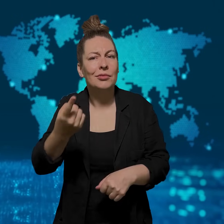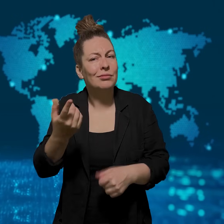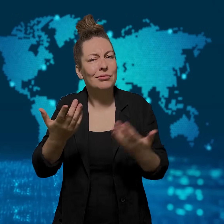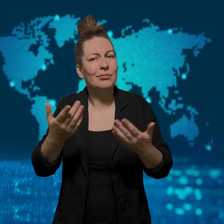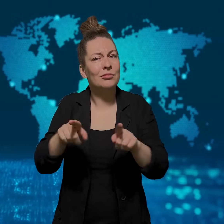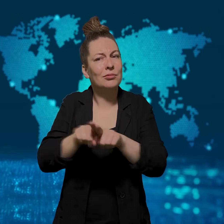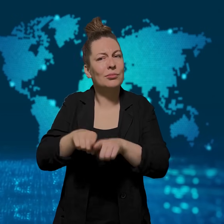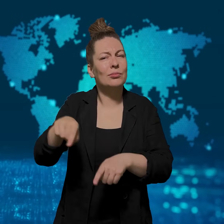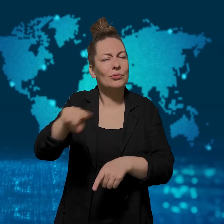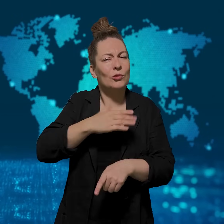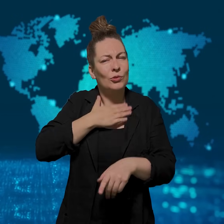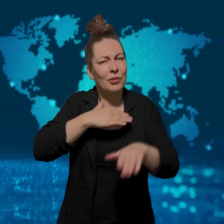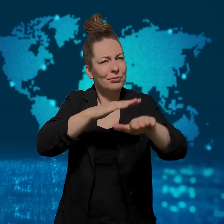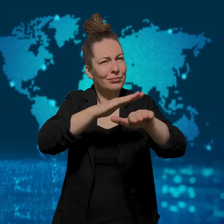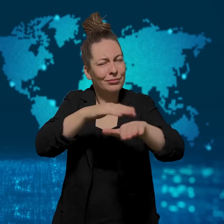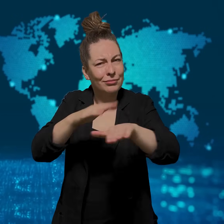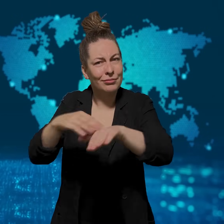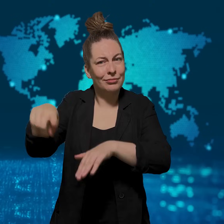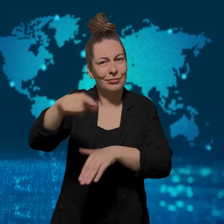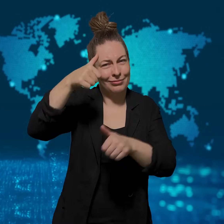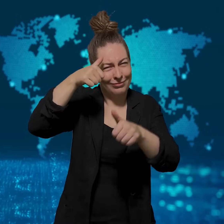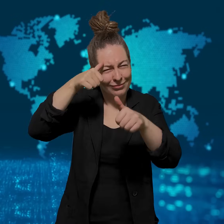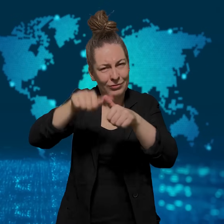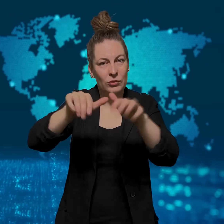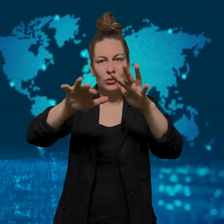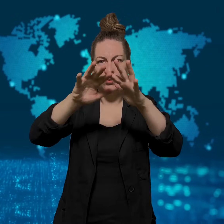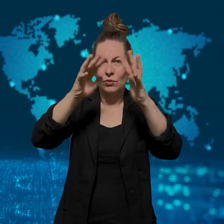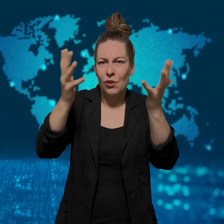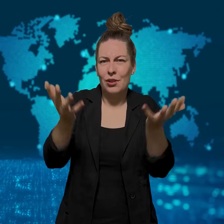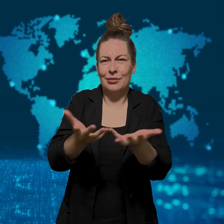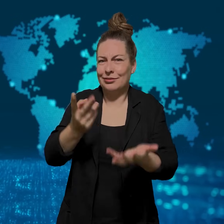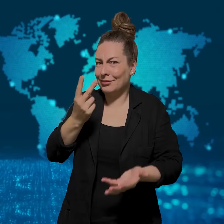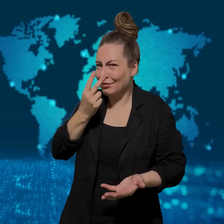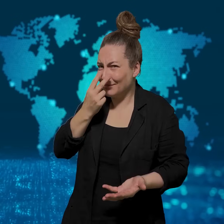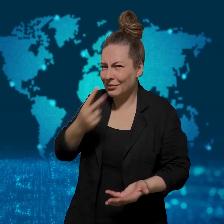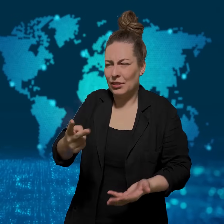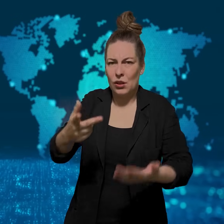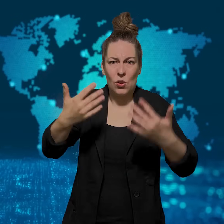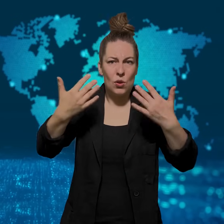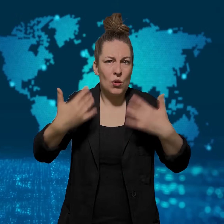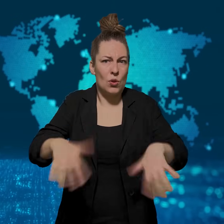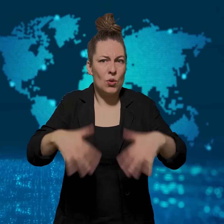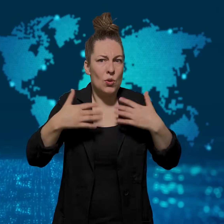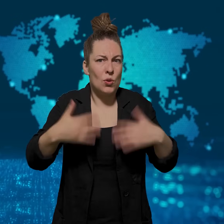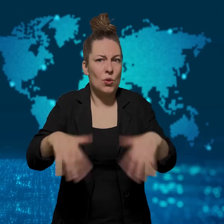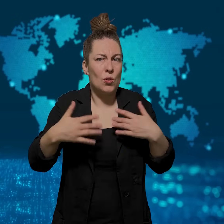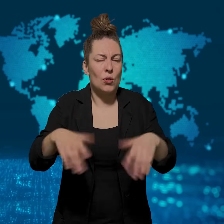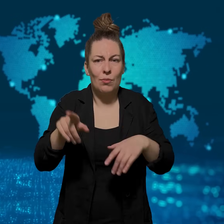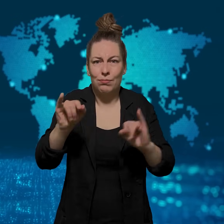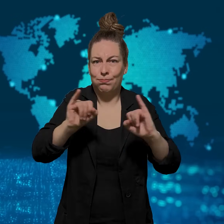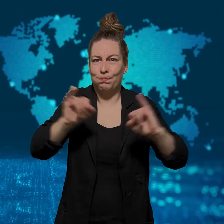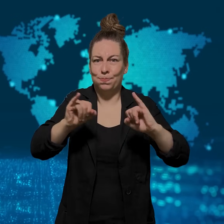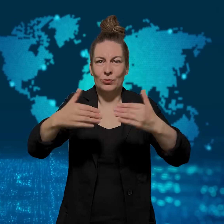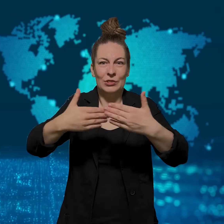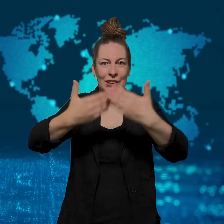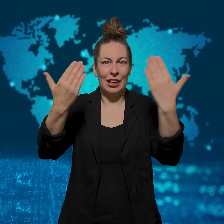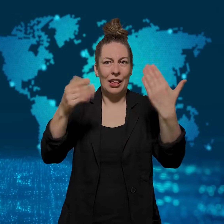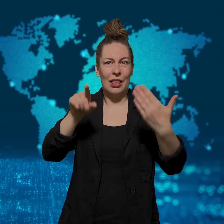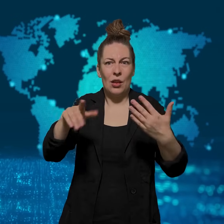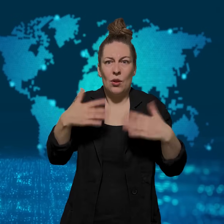the horror of the day because "people are forgetting."